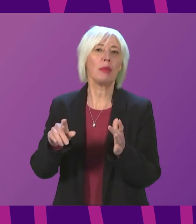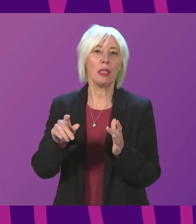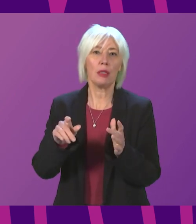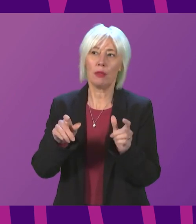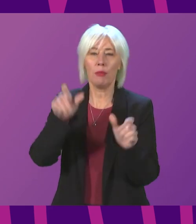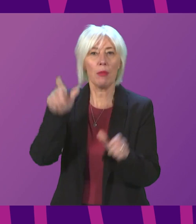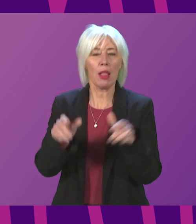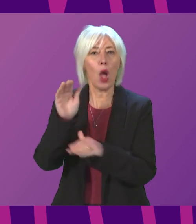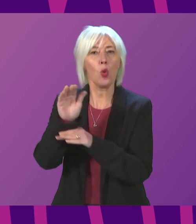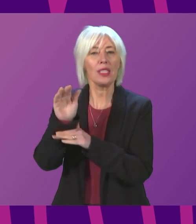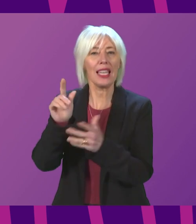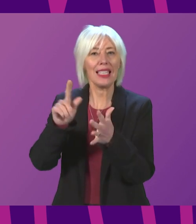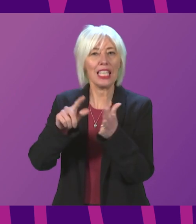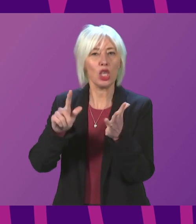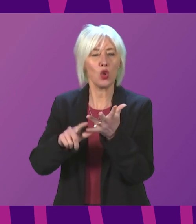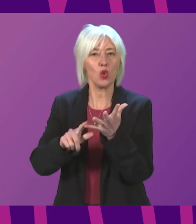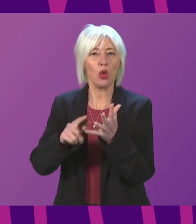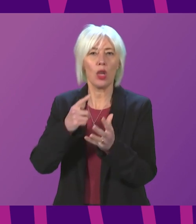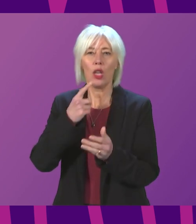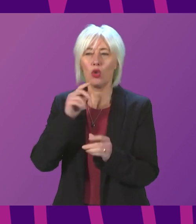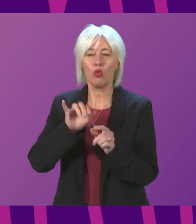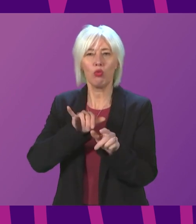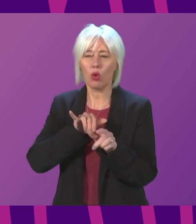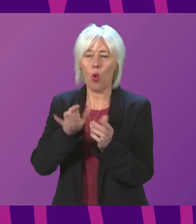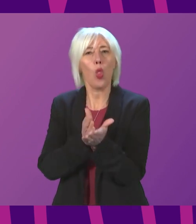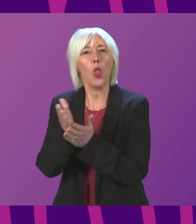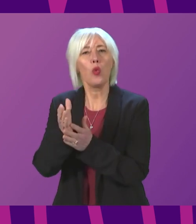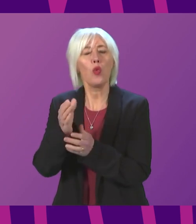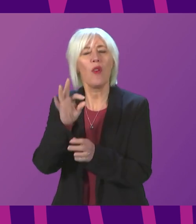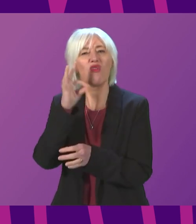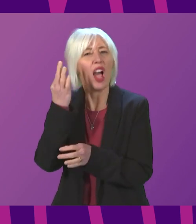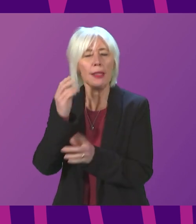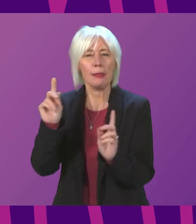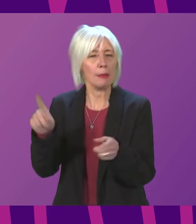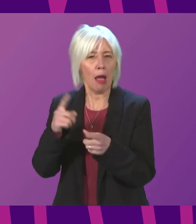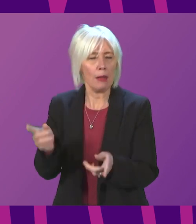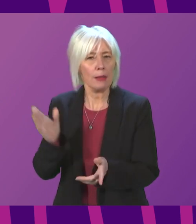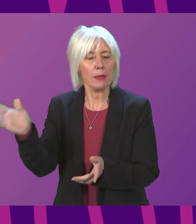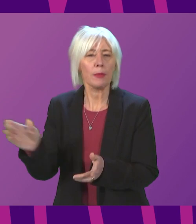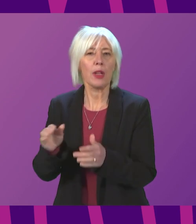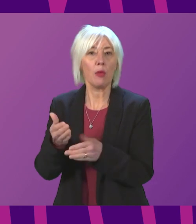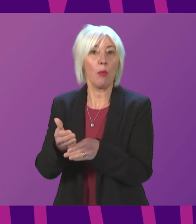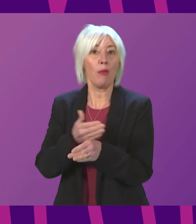outwith the European Union travelling to or through France. Post-Brexit, the UK is a third